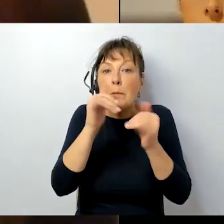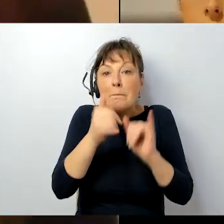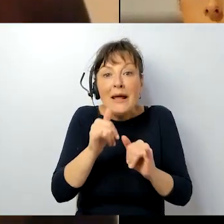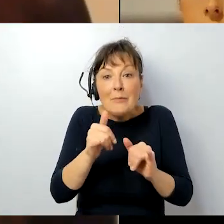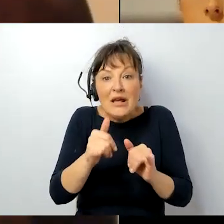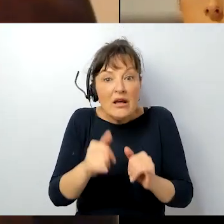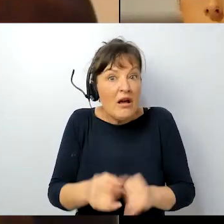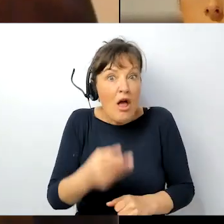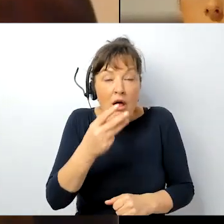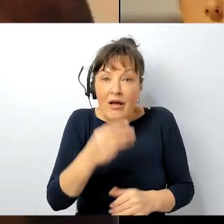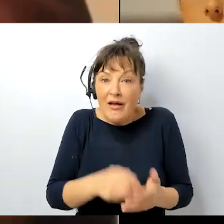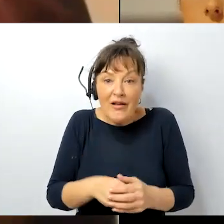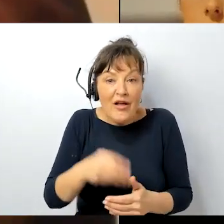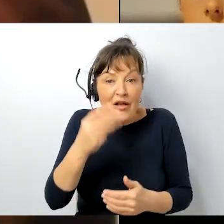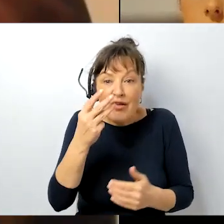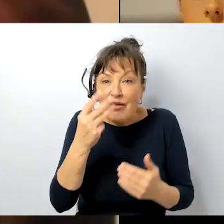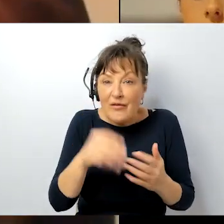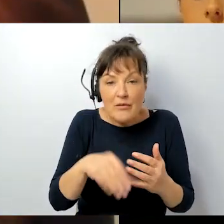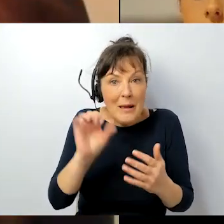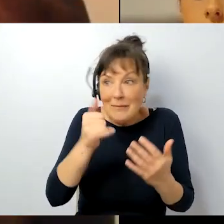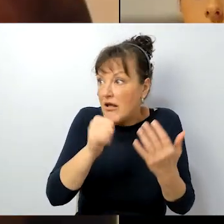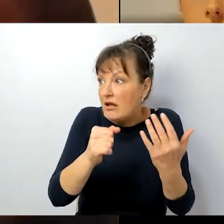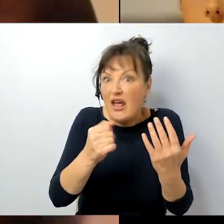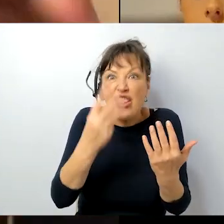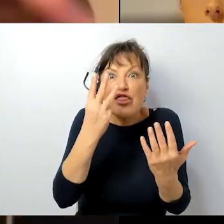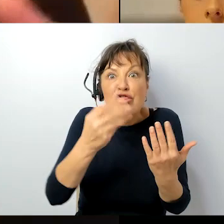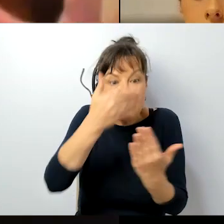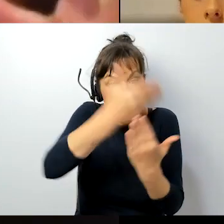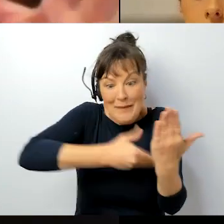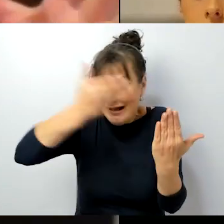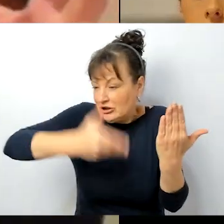to feel like you really want to work for them, so you know show that so you might have a three page